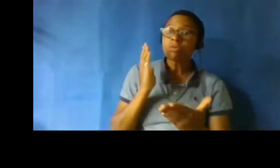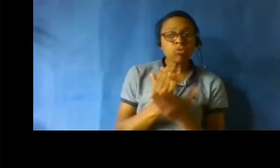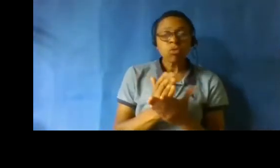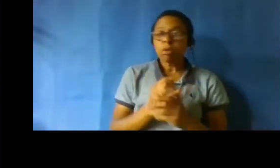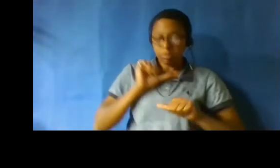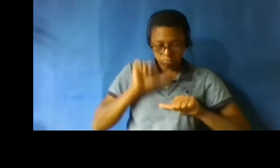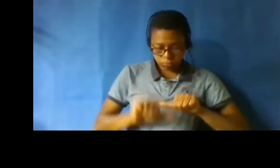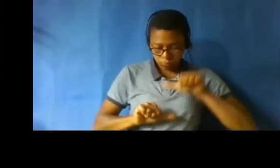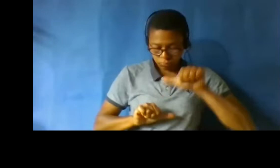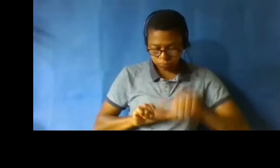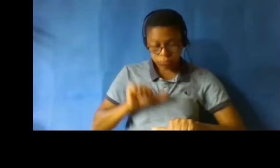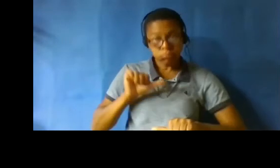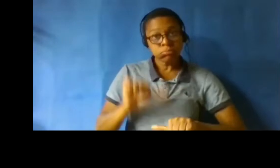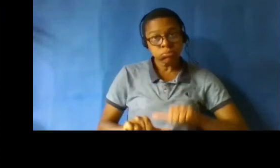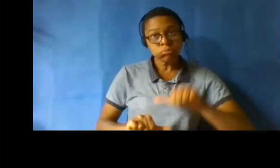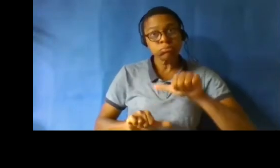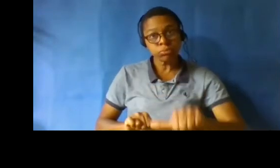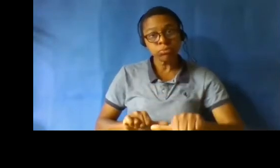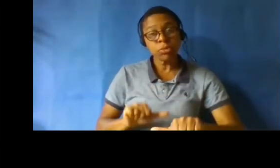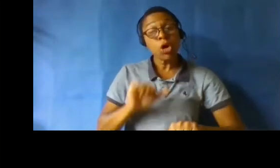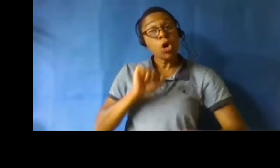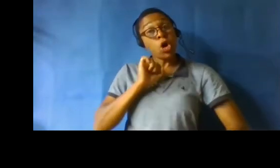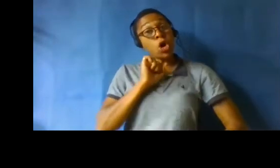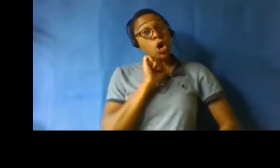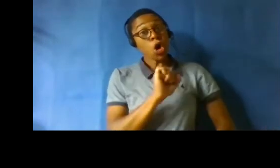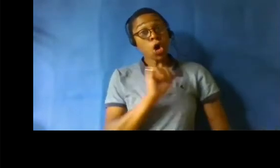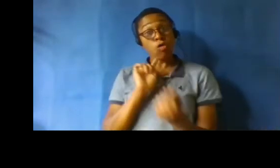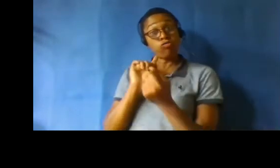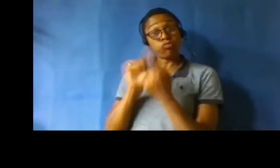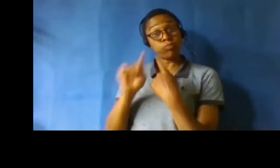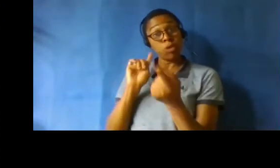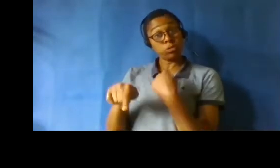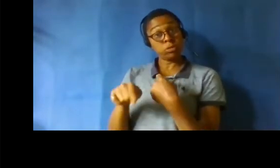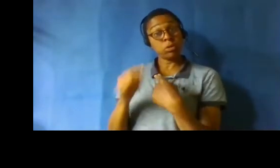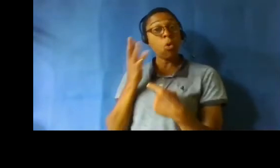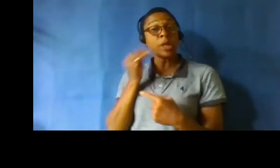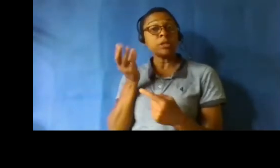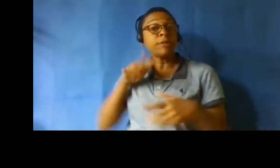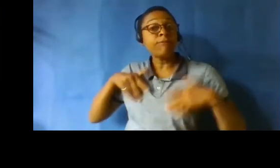touching or vocalizing or listening is selected in accordance with each object